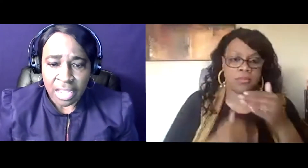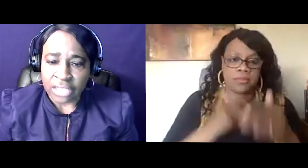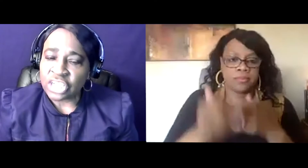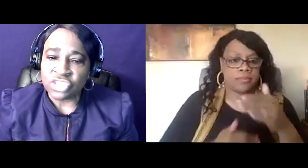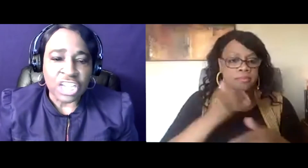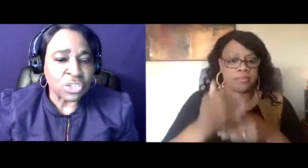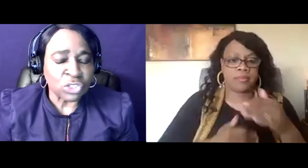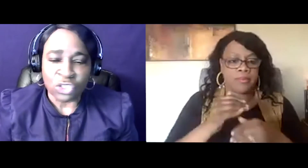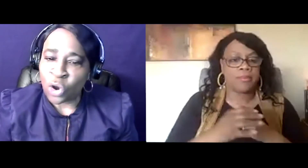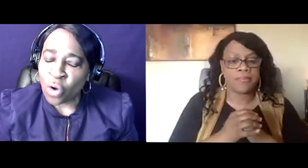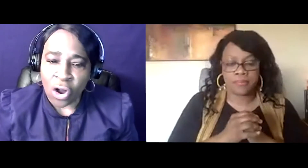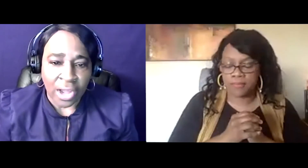and continue to go on